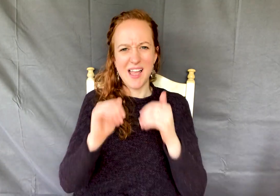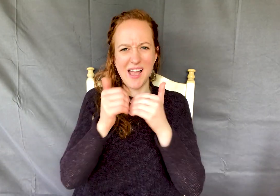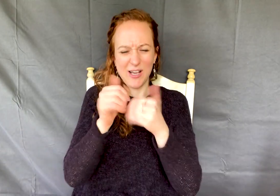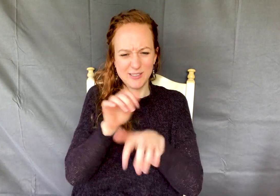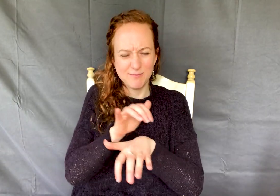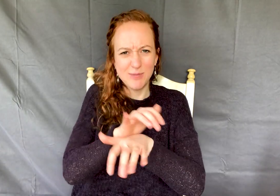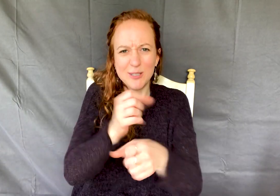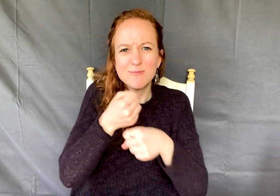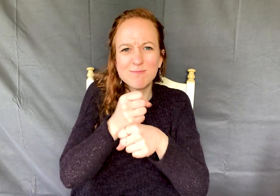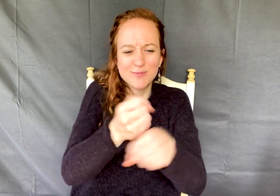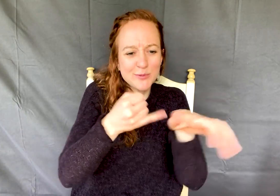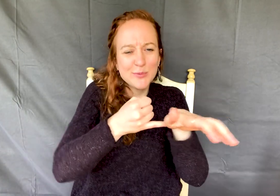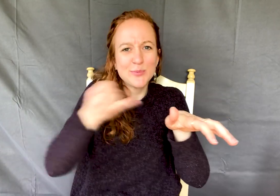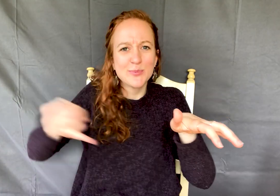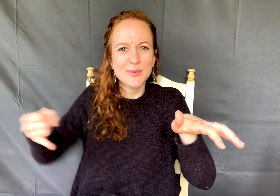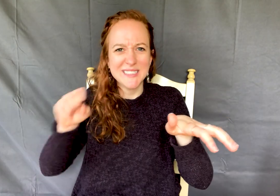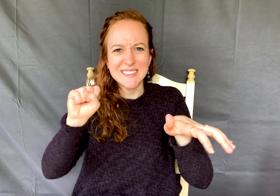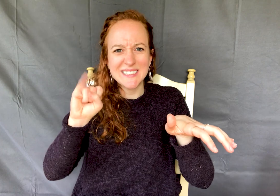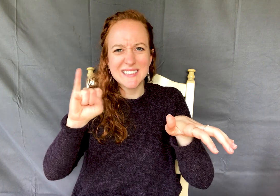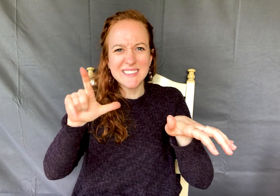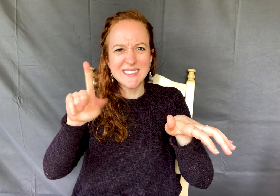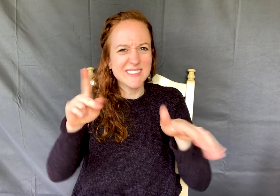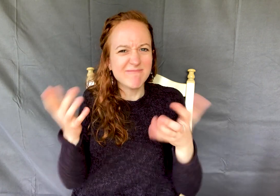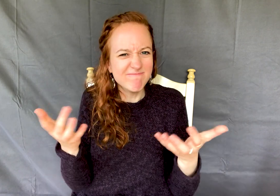How do spiders produce silk?